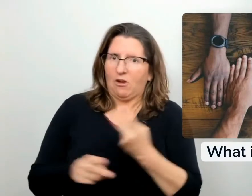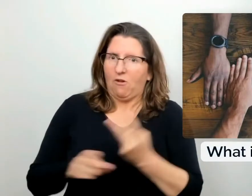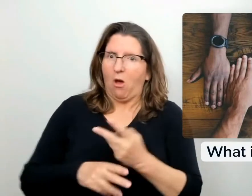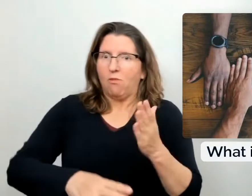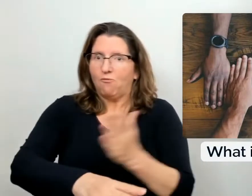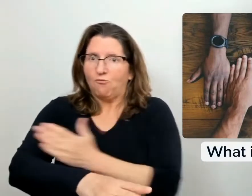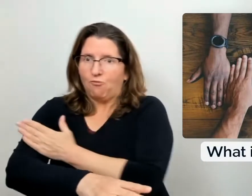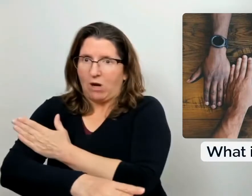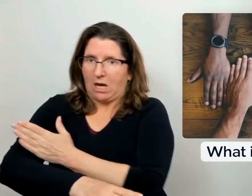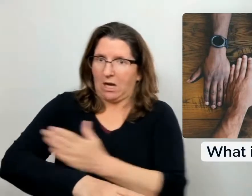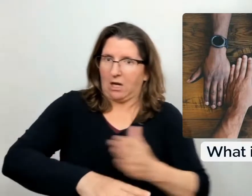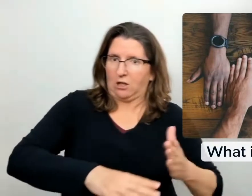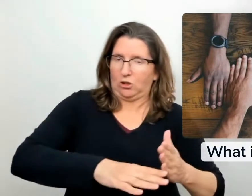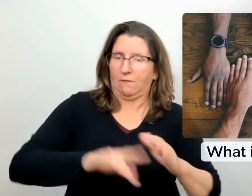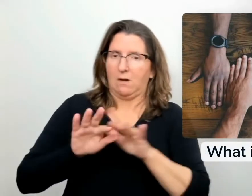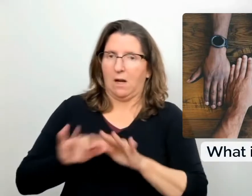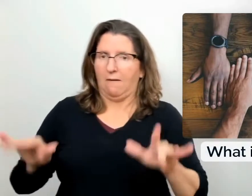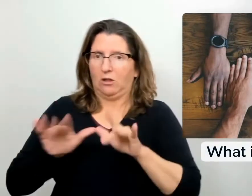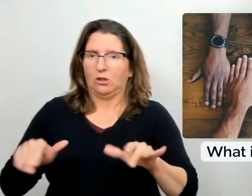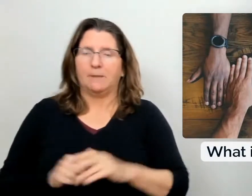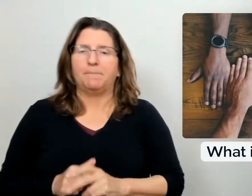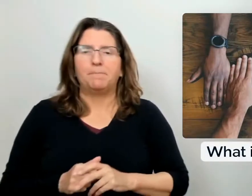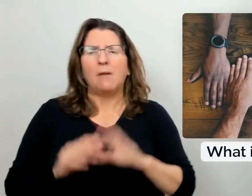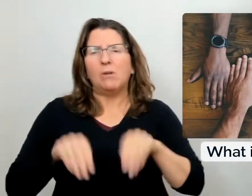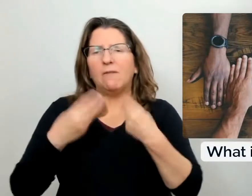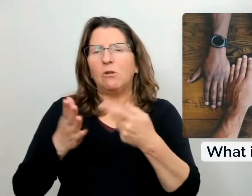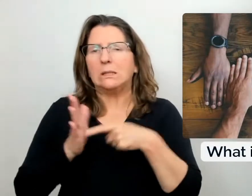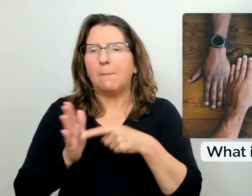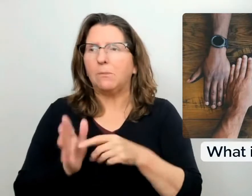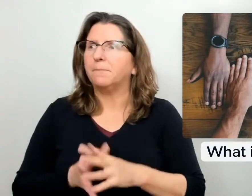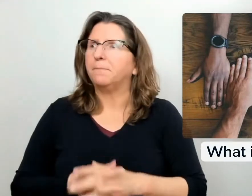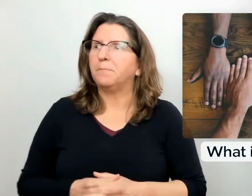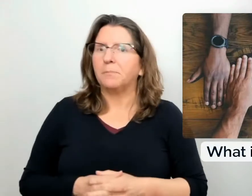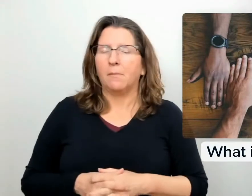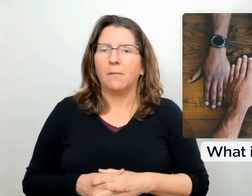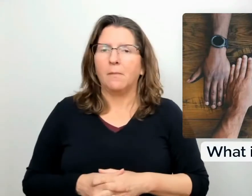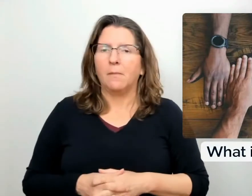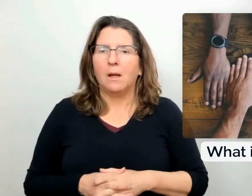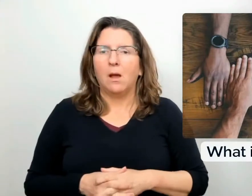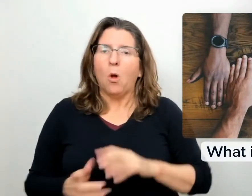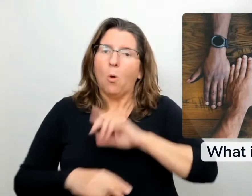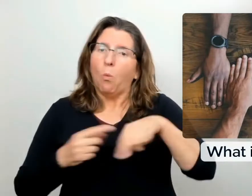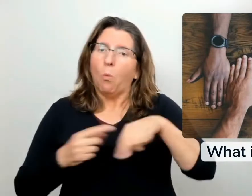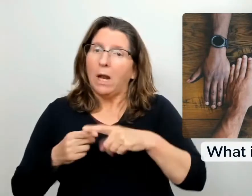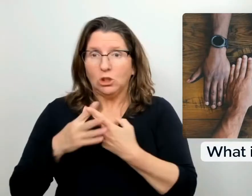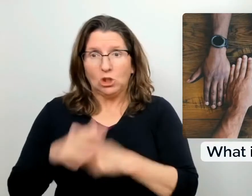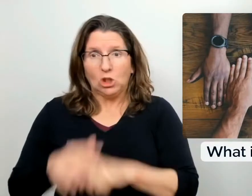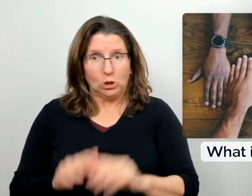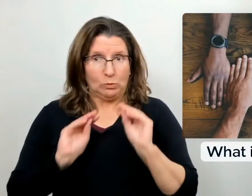We need to discover the range of diversity in our students. I'll share an example from my own experience.